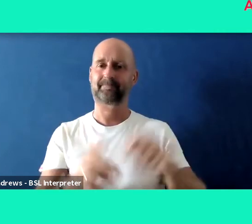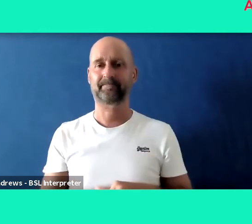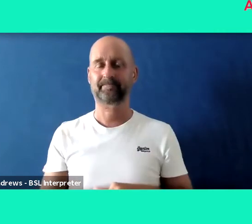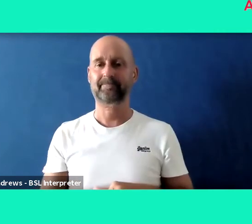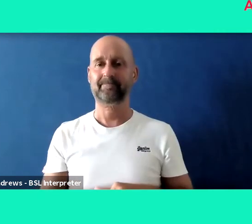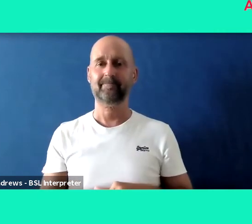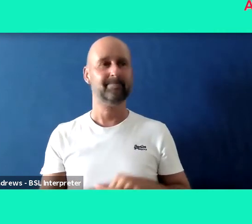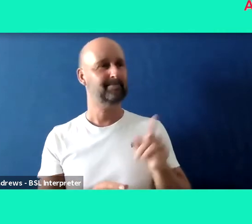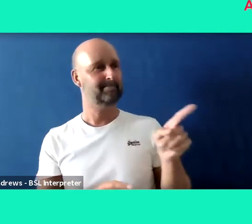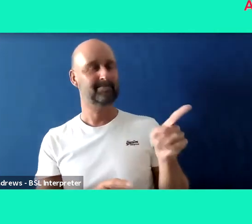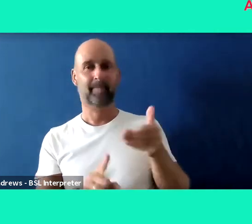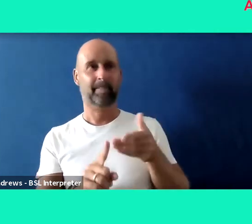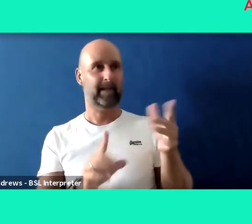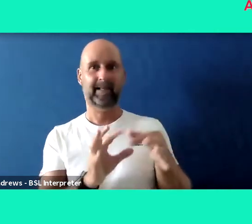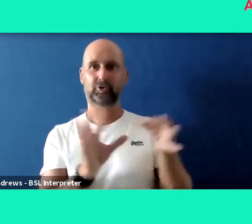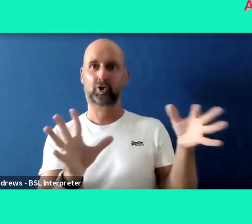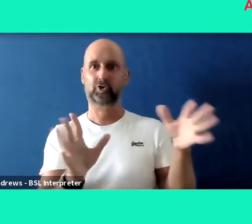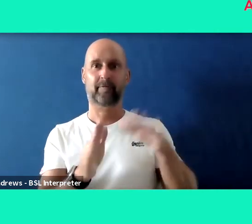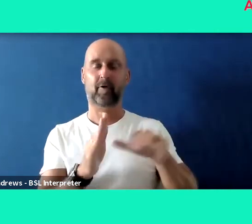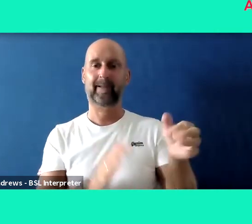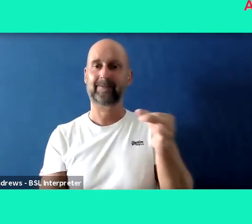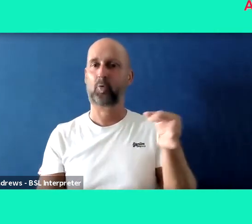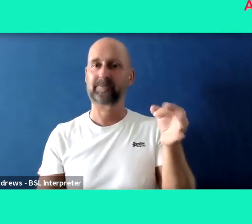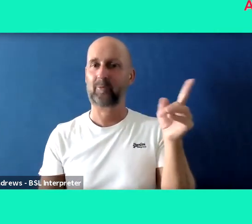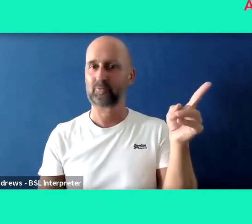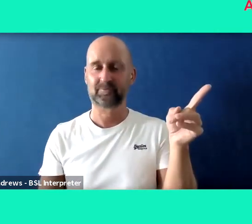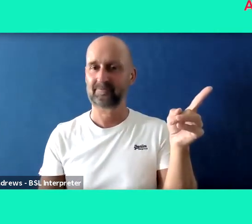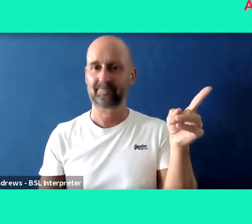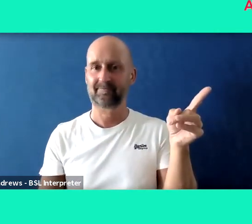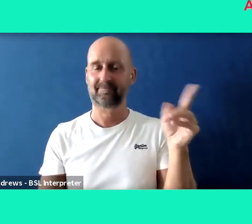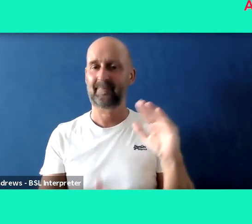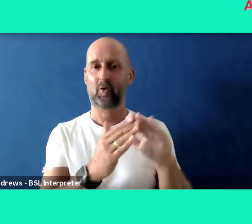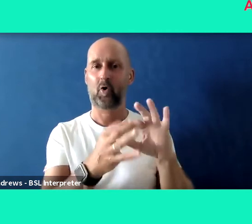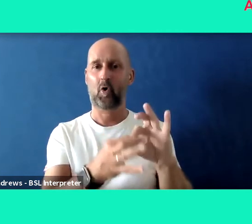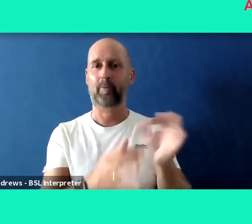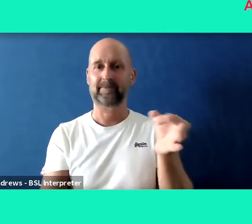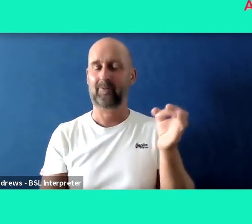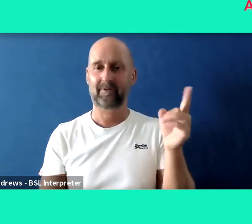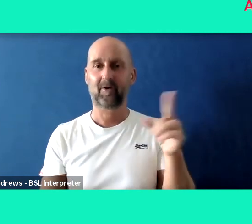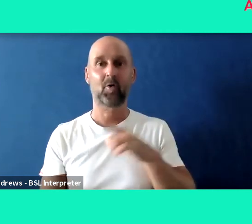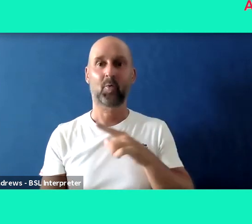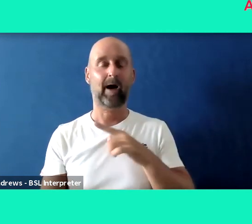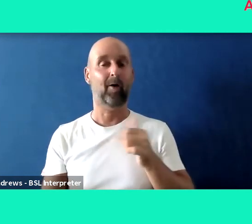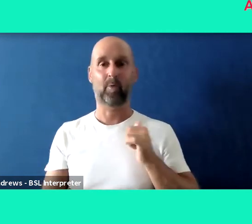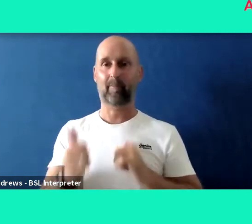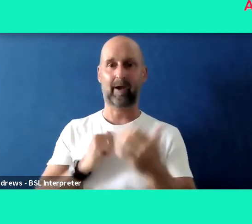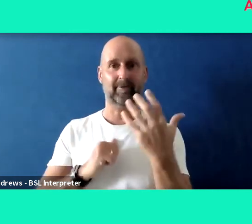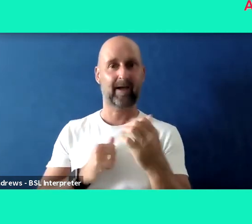how out of touch from his hometown, where we are priding ourselves on our creative thinking and